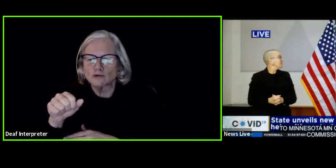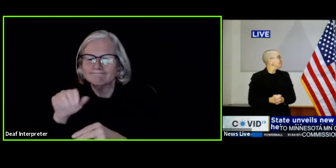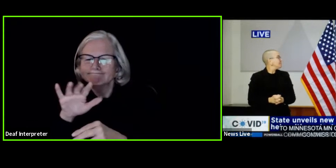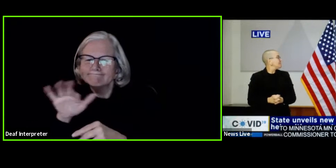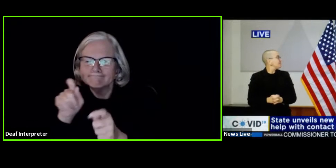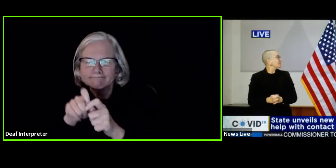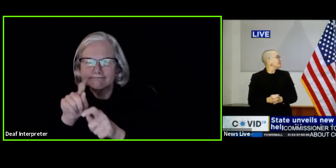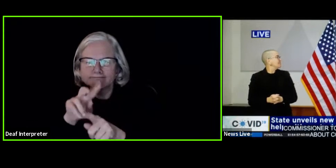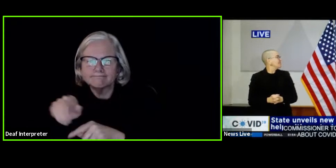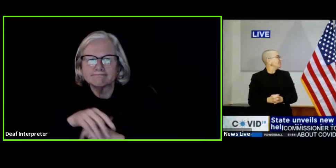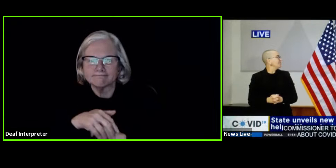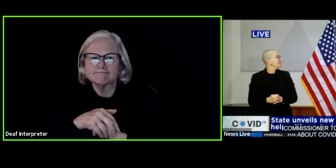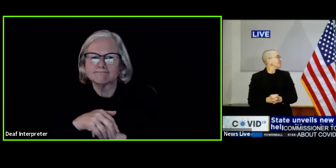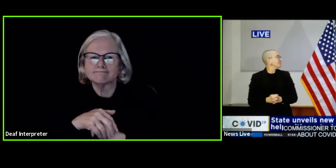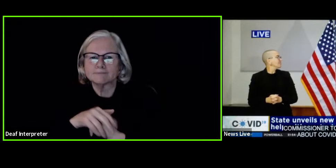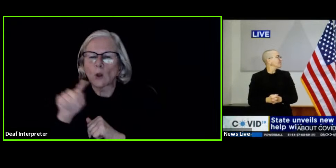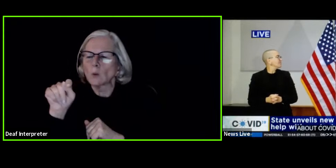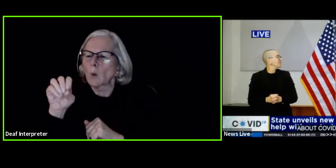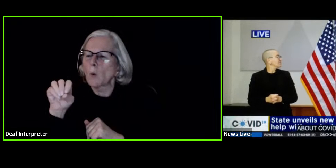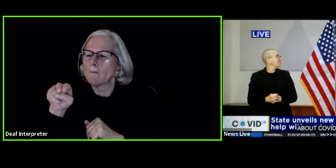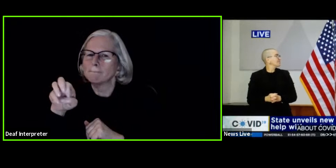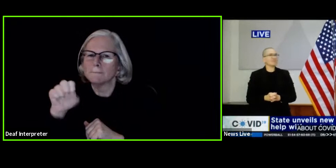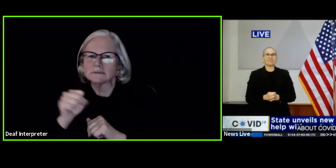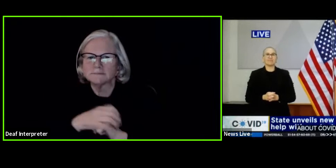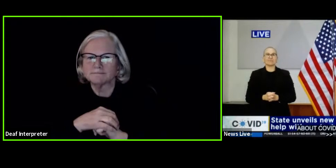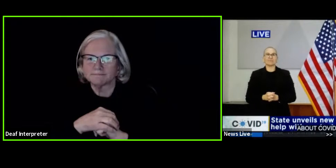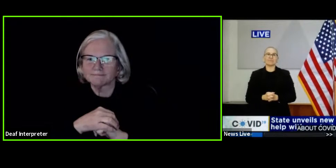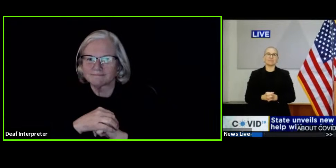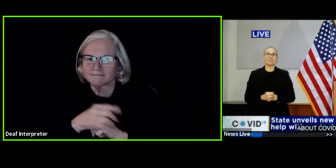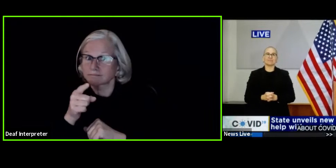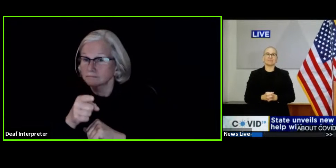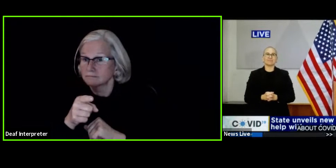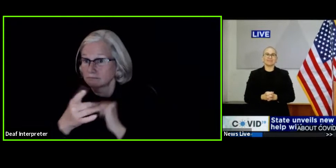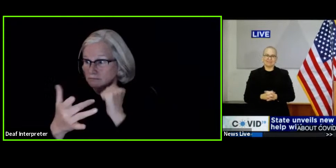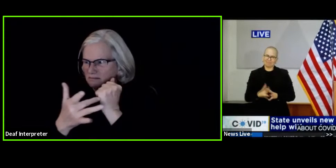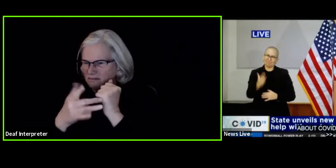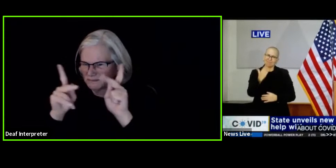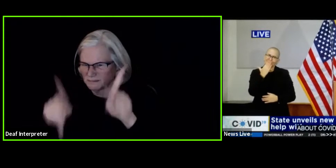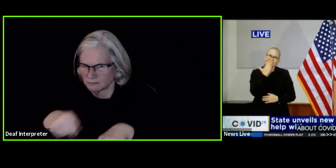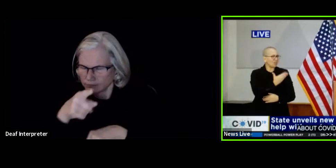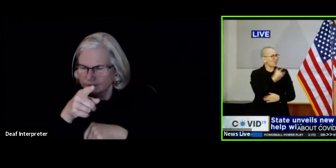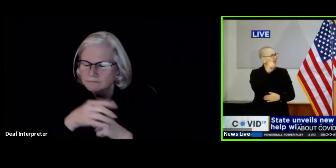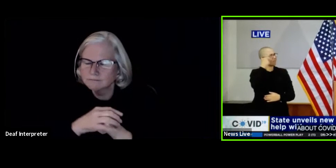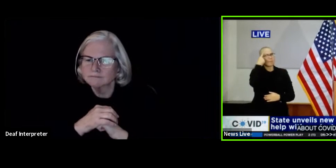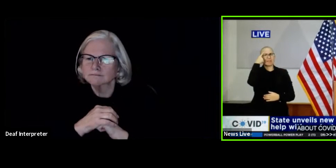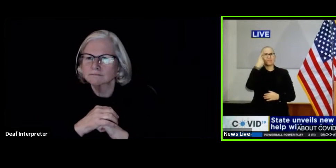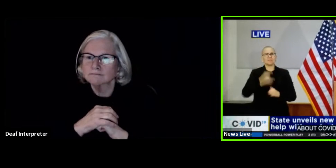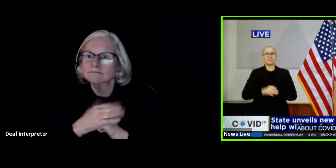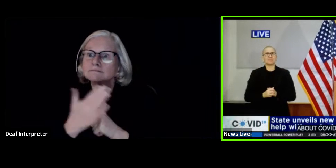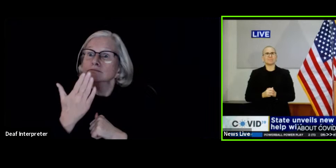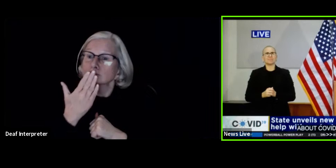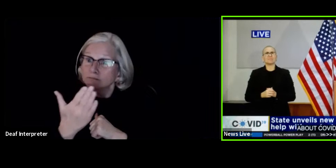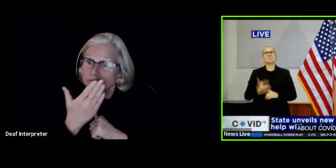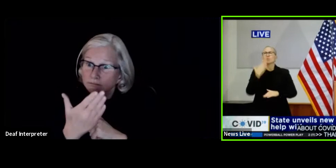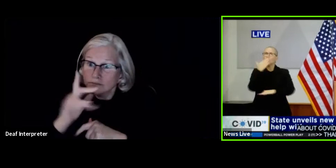HAPPENED. SO WITH THAT, I WOULD TURN IT OVER